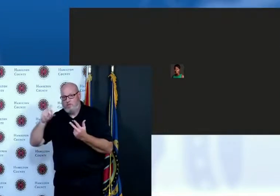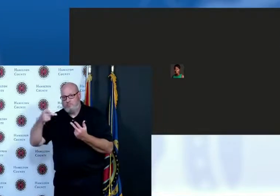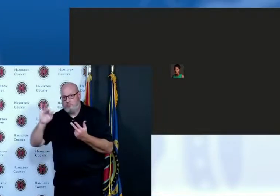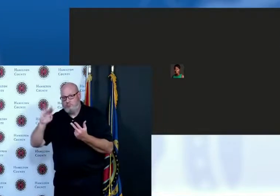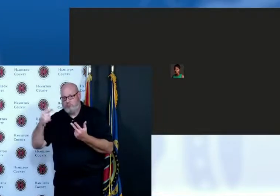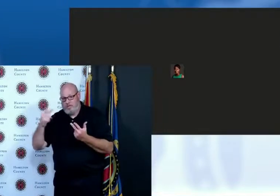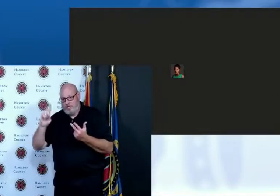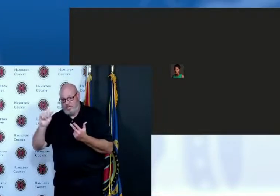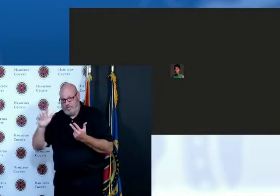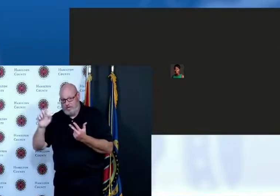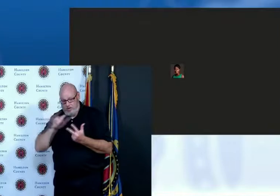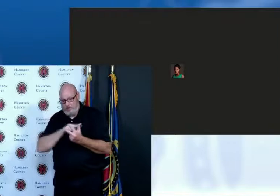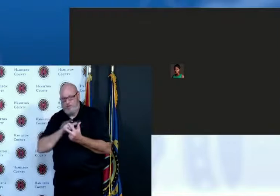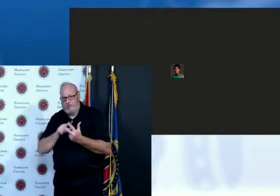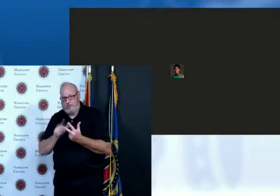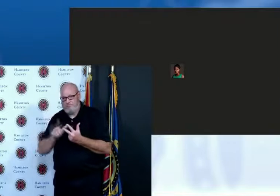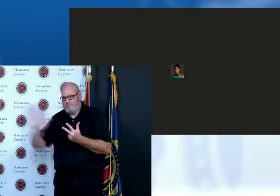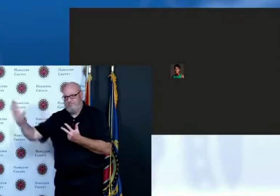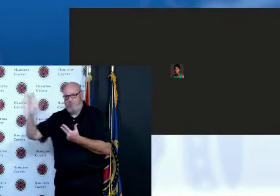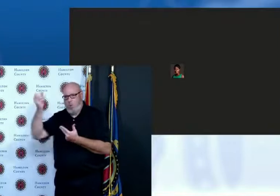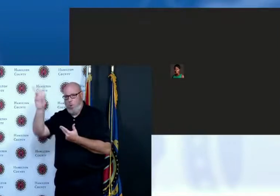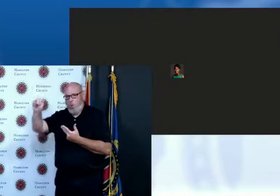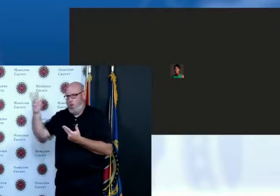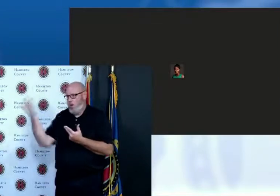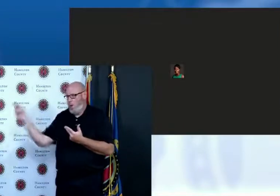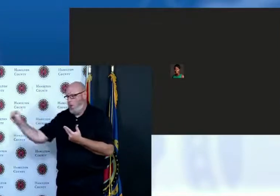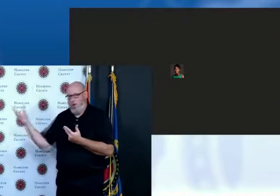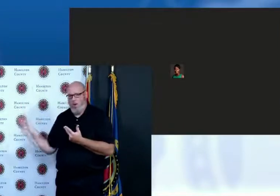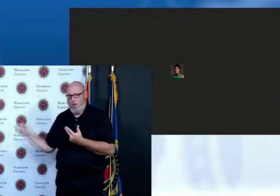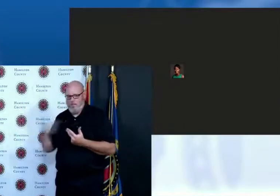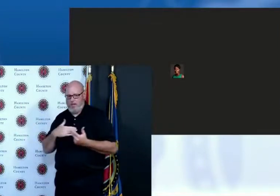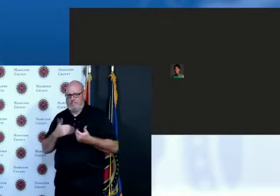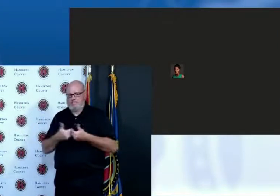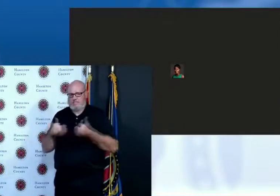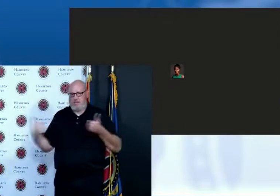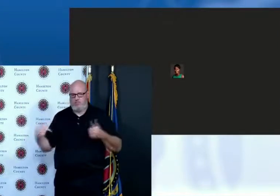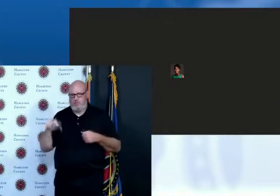we're using fire departments to get in we're using a variety of strategies to make sure that anyone